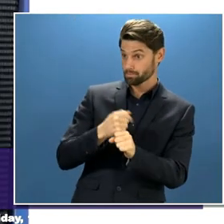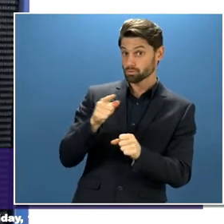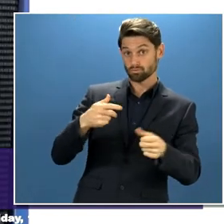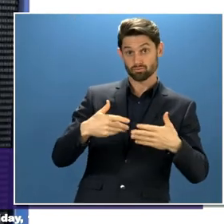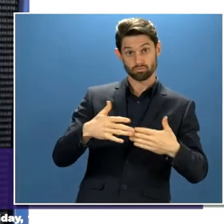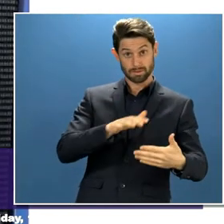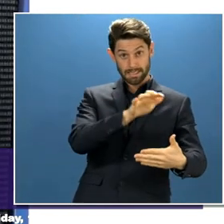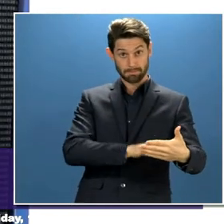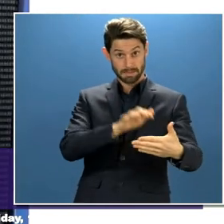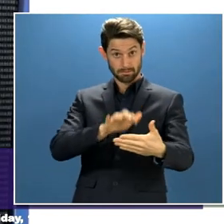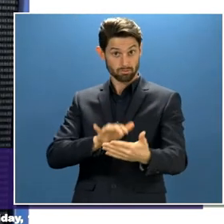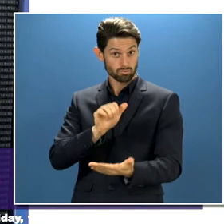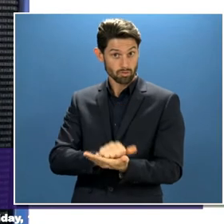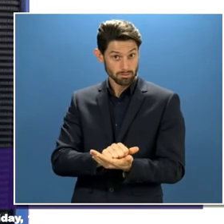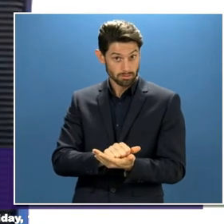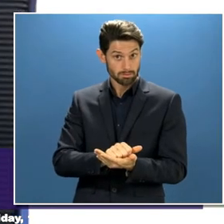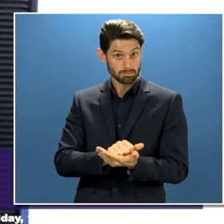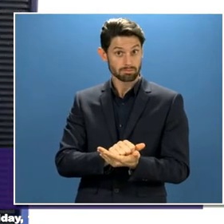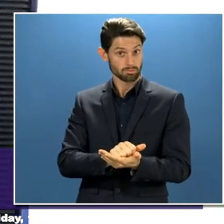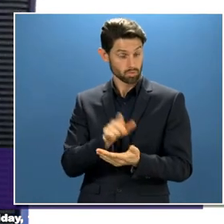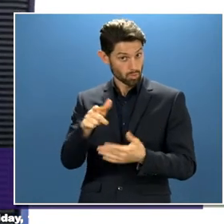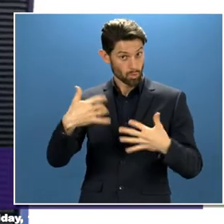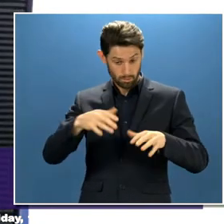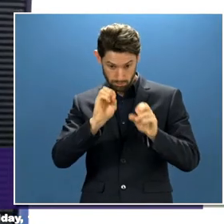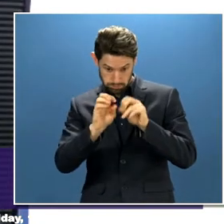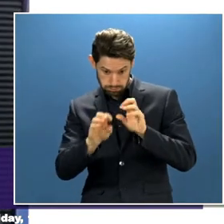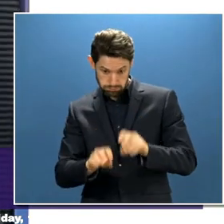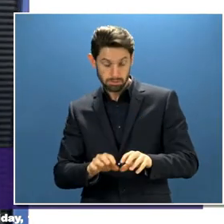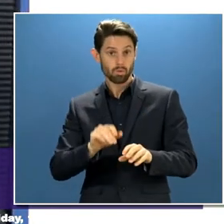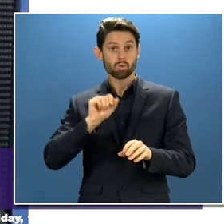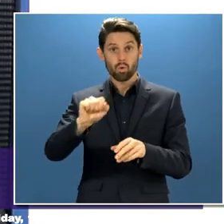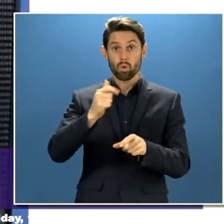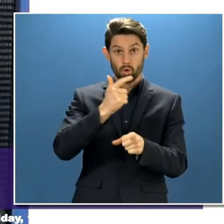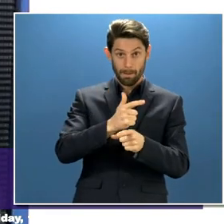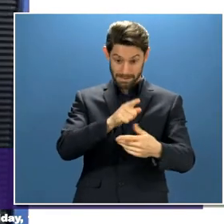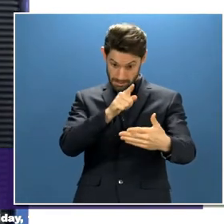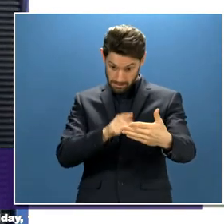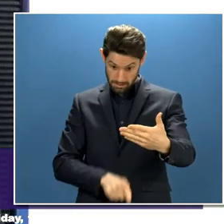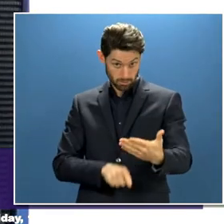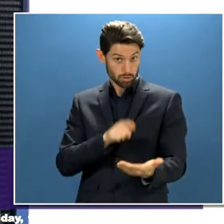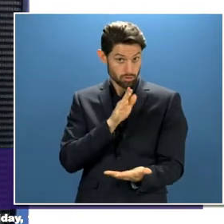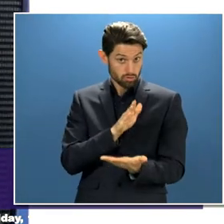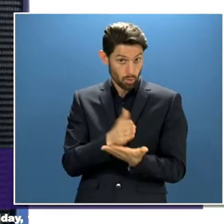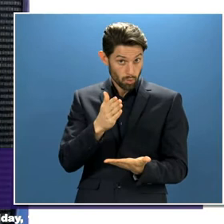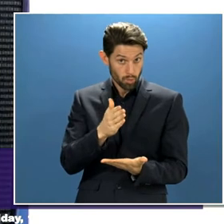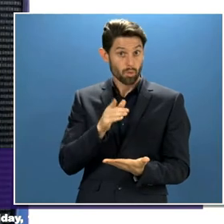You put a lot of work into that statement? Yes. And what you say in the statement is true? Yes. And you have a copy with you?